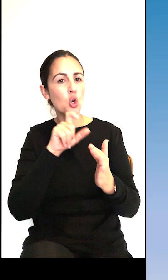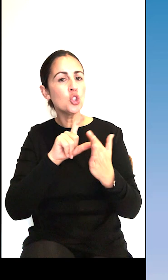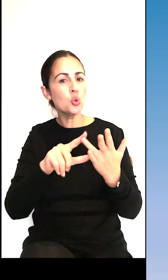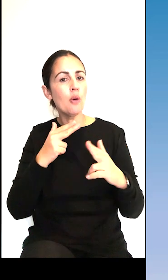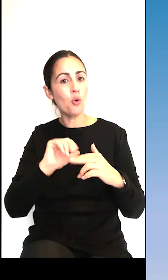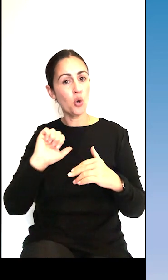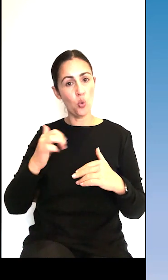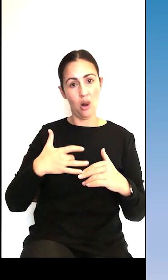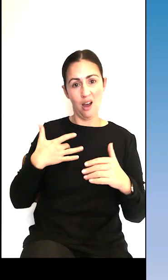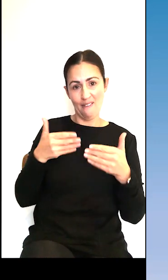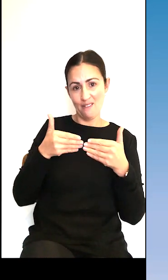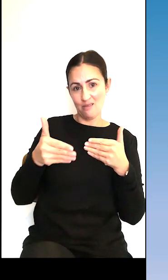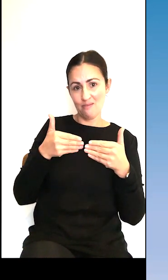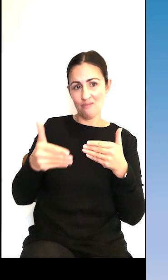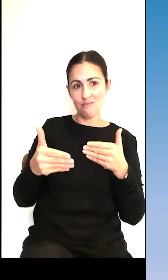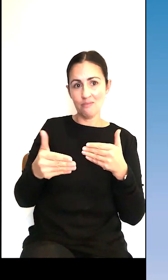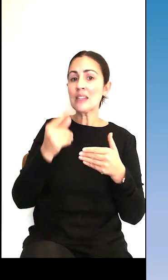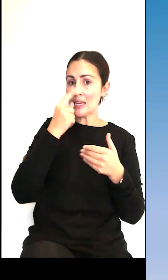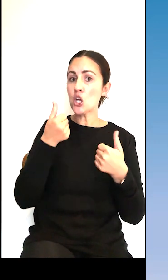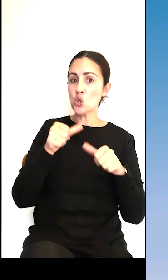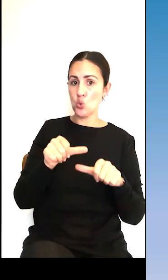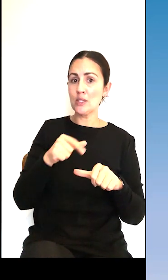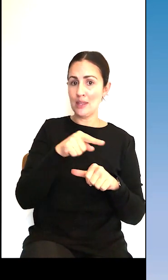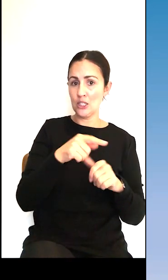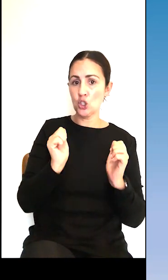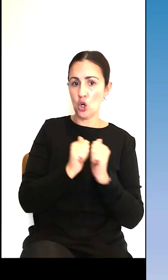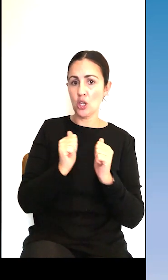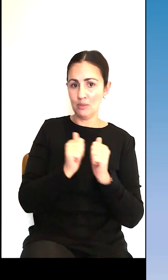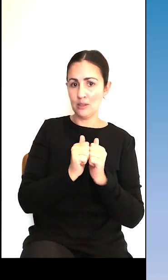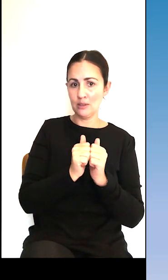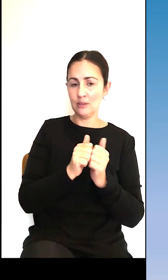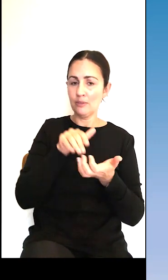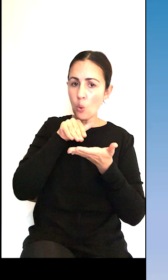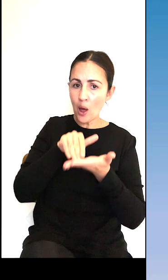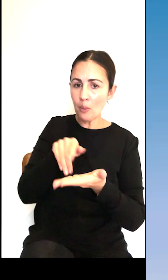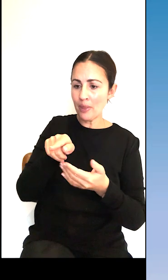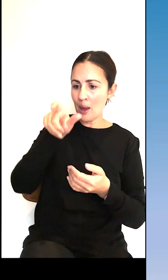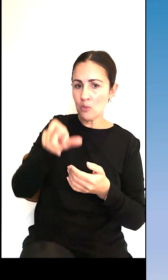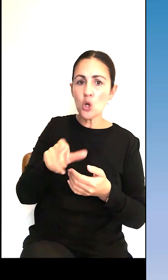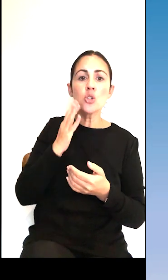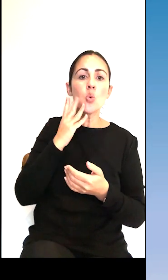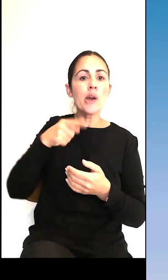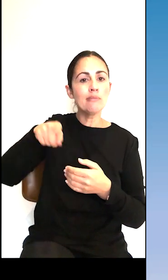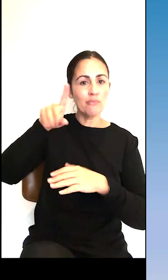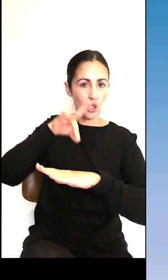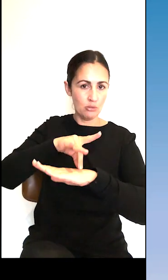This can then still be used as a guiding document for the person's medical care. Thank you.